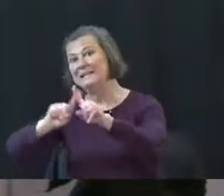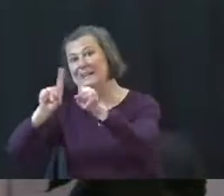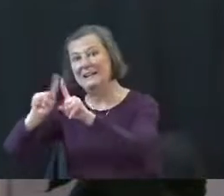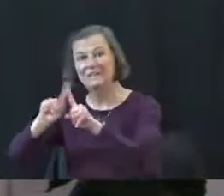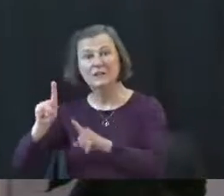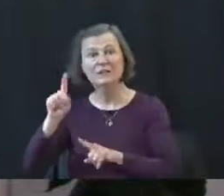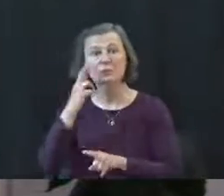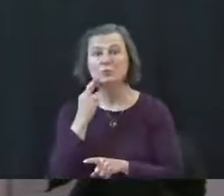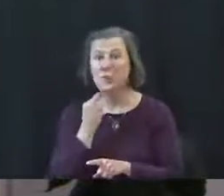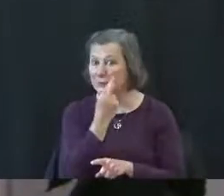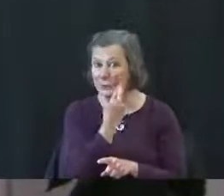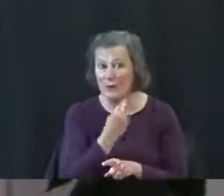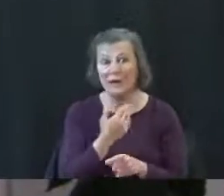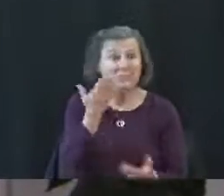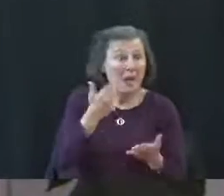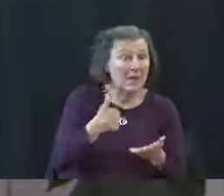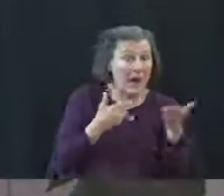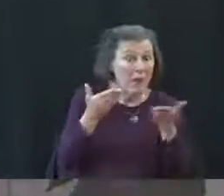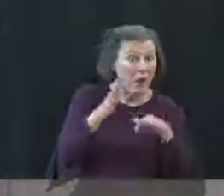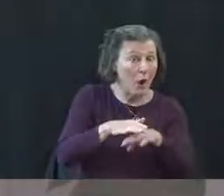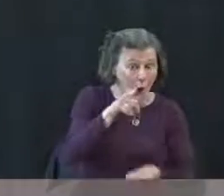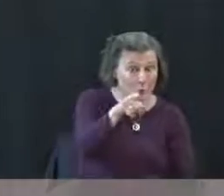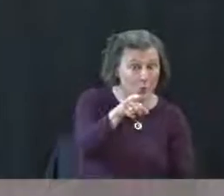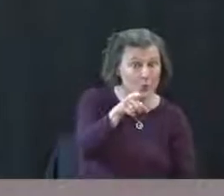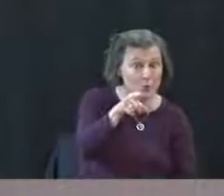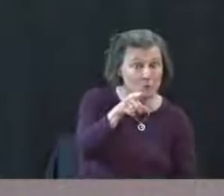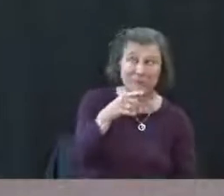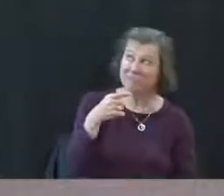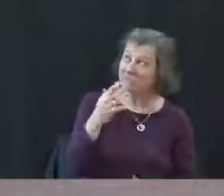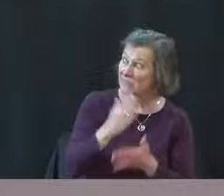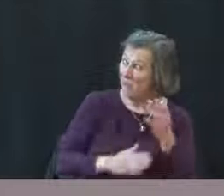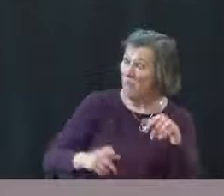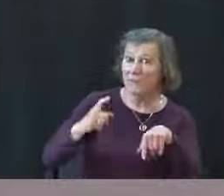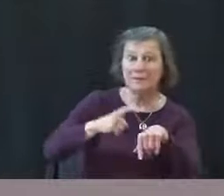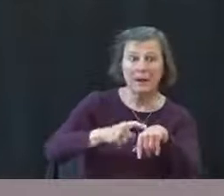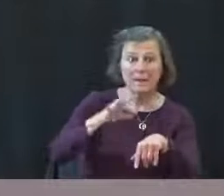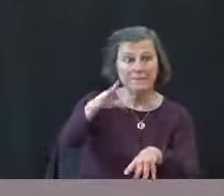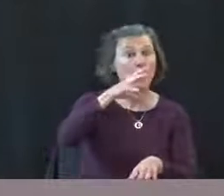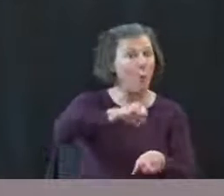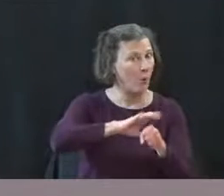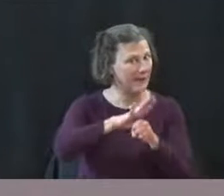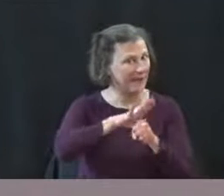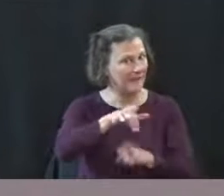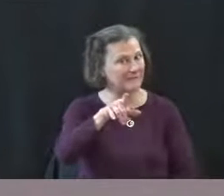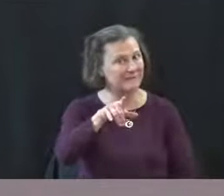that I probably waited on you at one time or another -- that is if you're old enough.